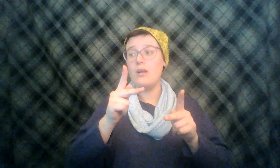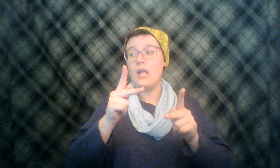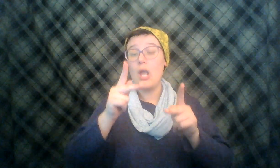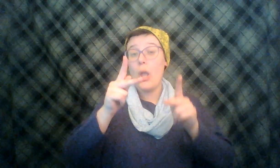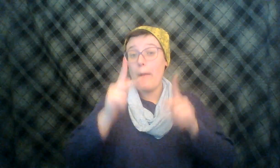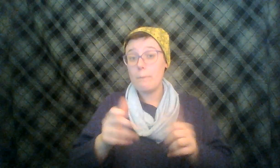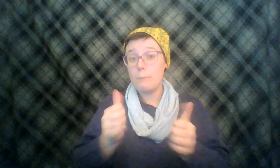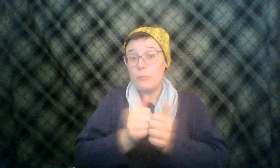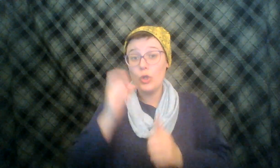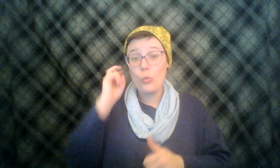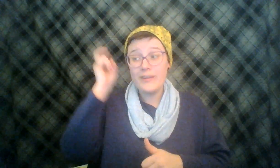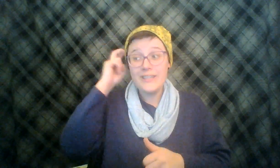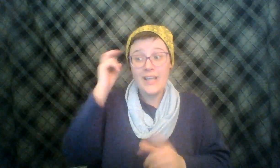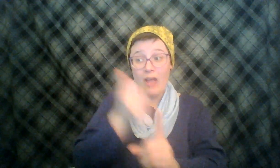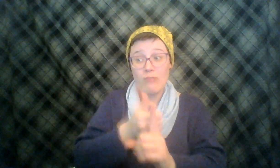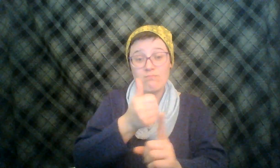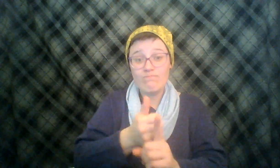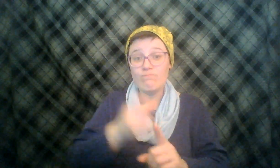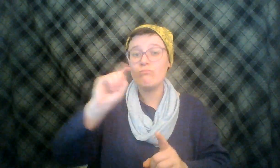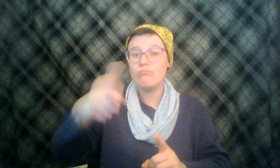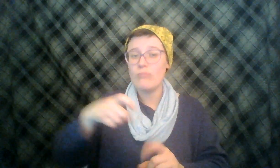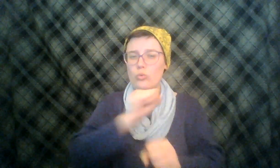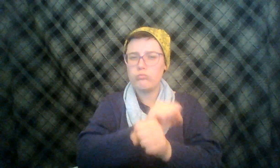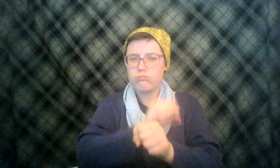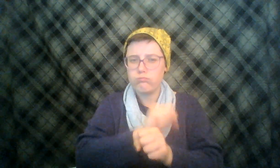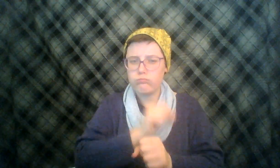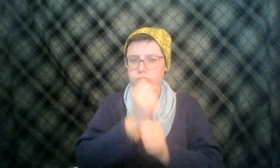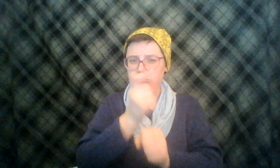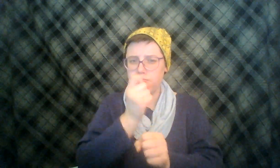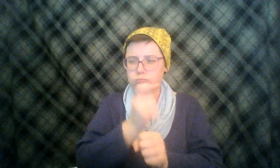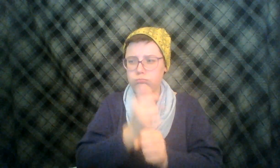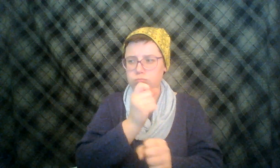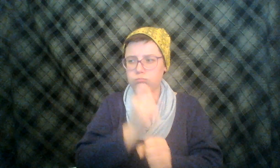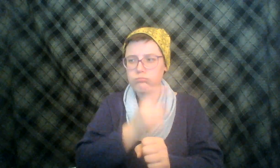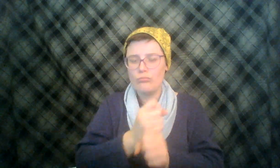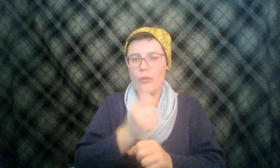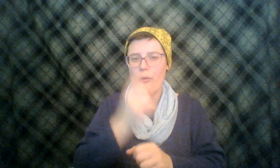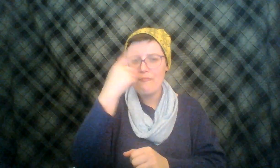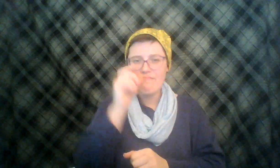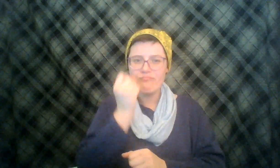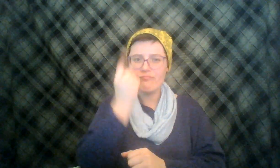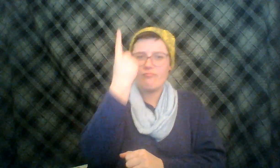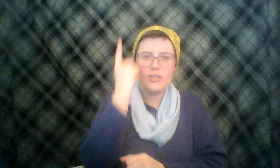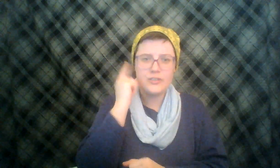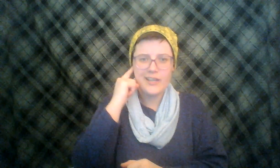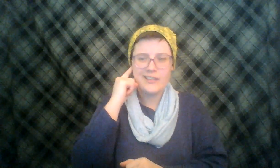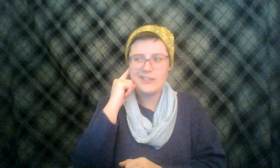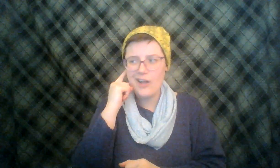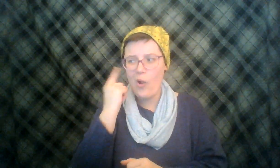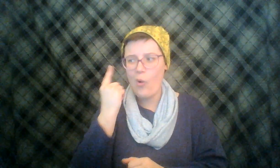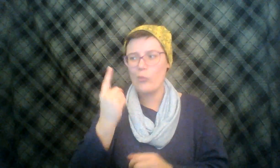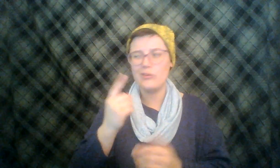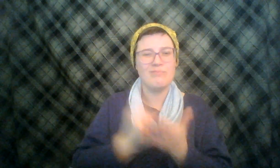A person with CI must work for years to understand sounds,